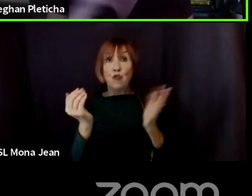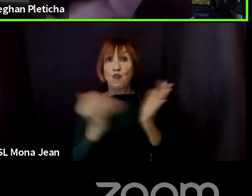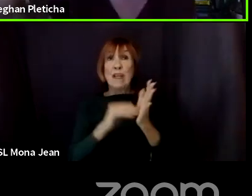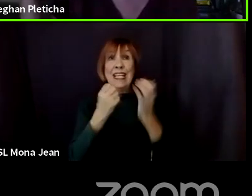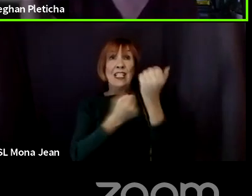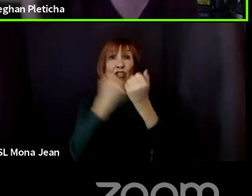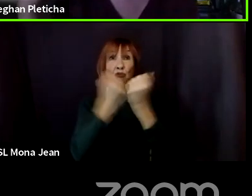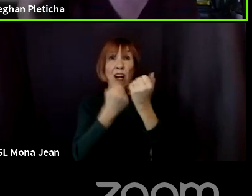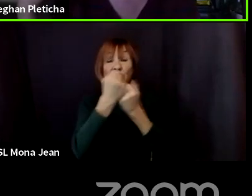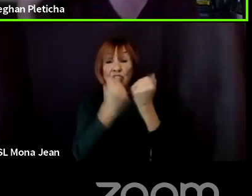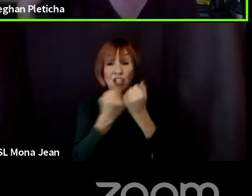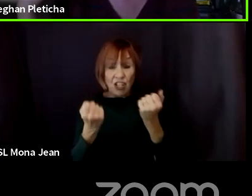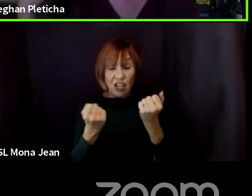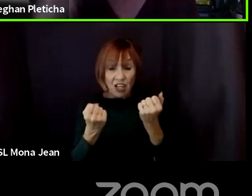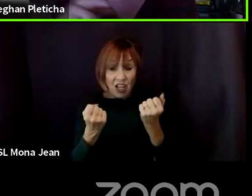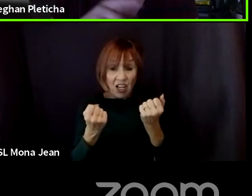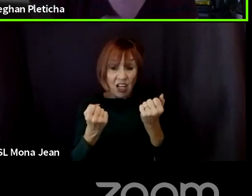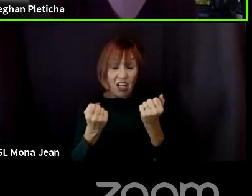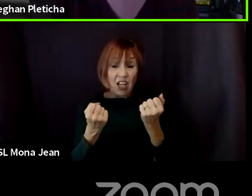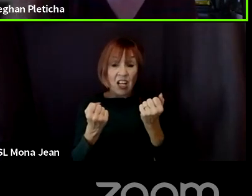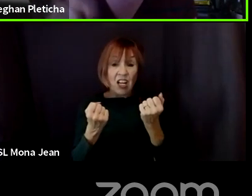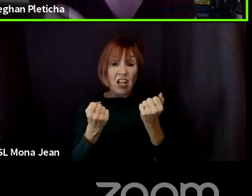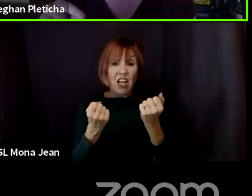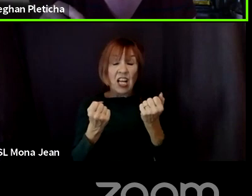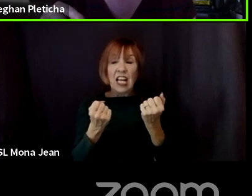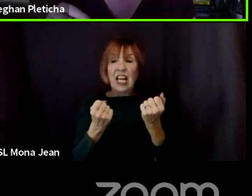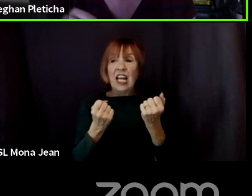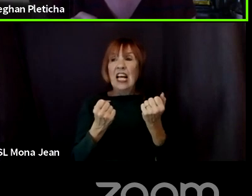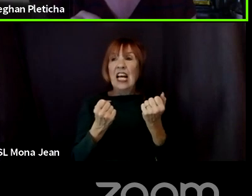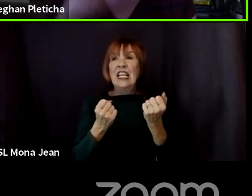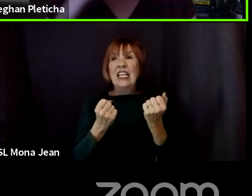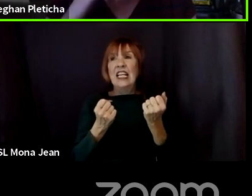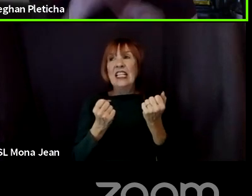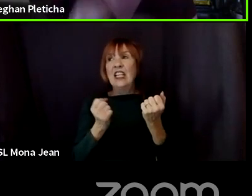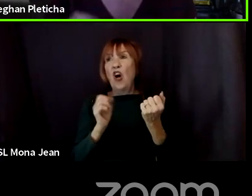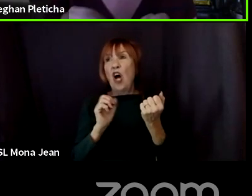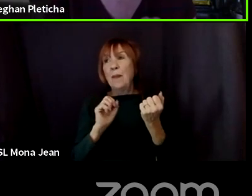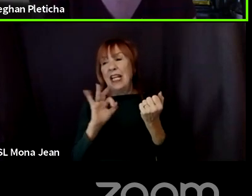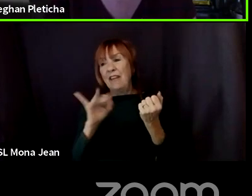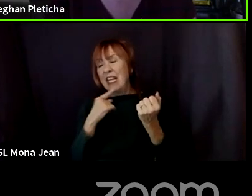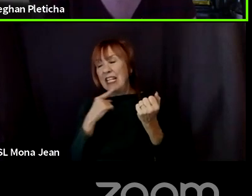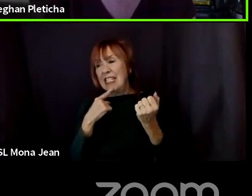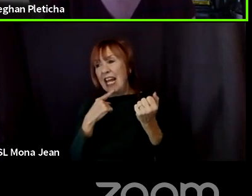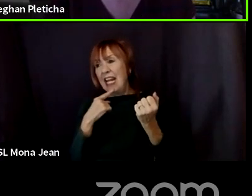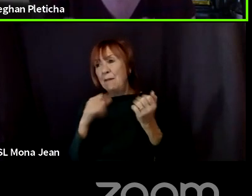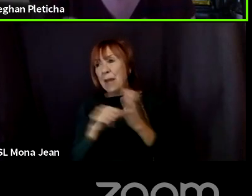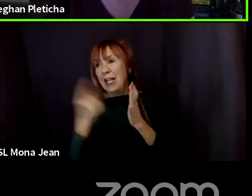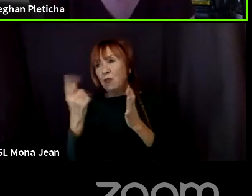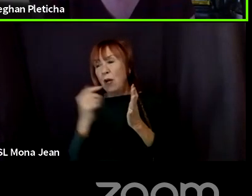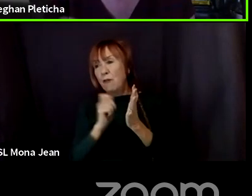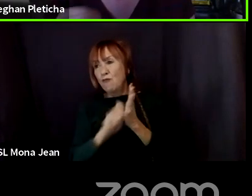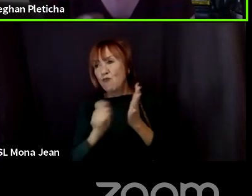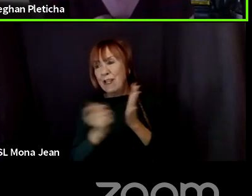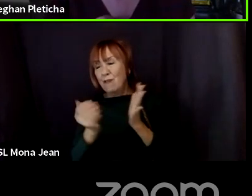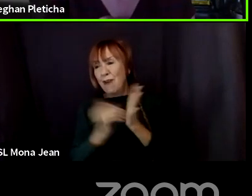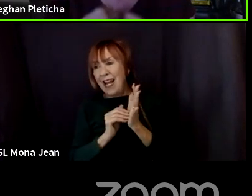and this also kinda goes back to the page one rewrite thing. The most common issue that I've seen in my own scripts